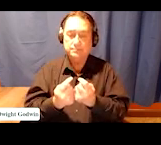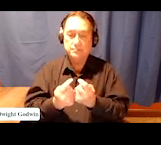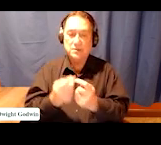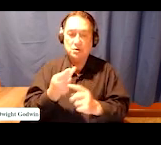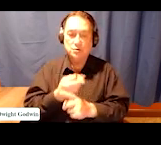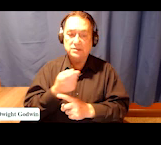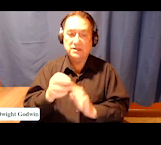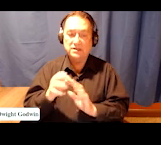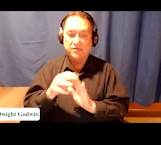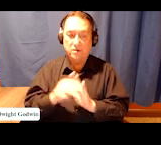The City of Hartford...